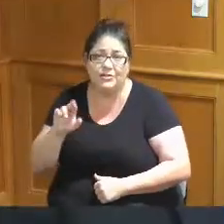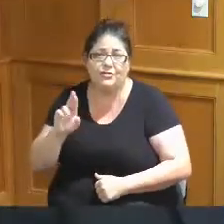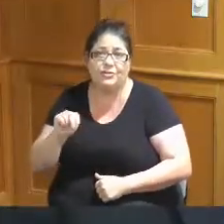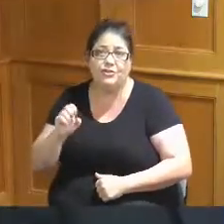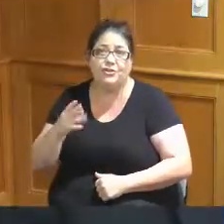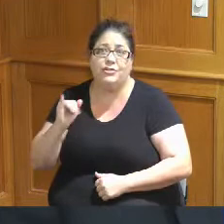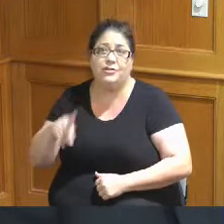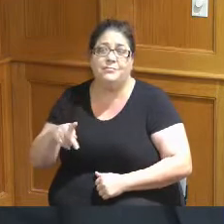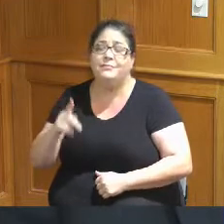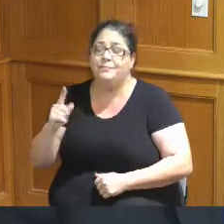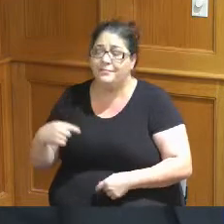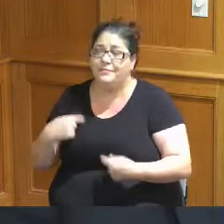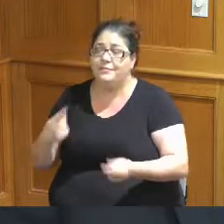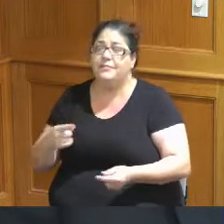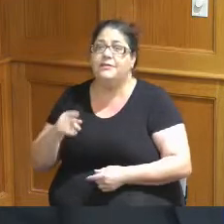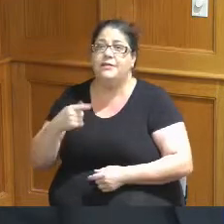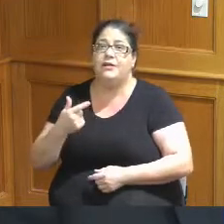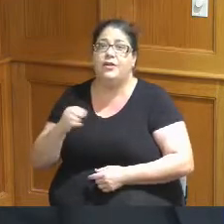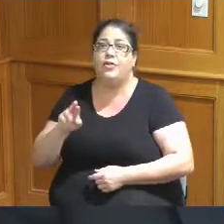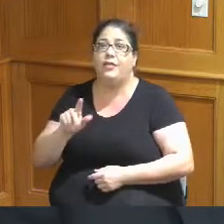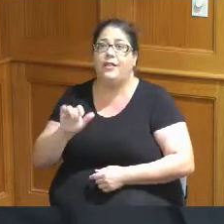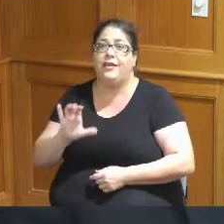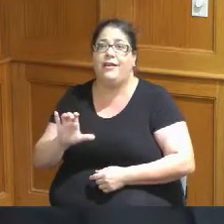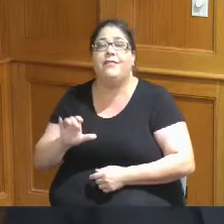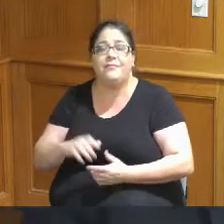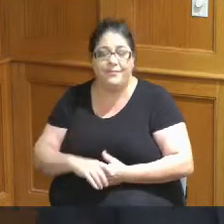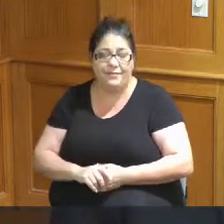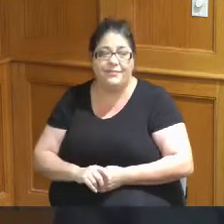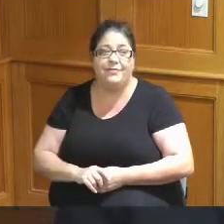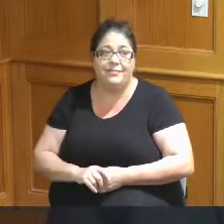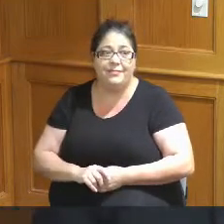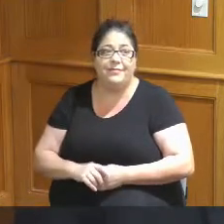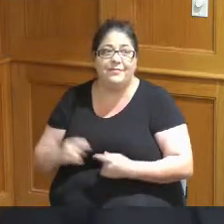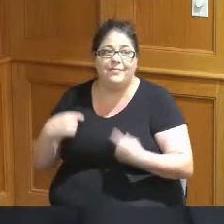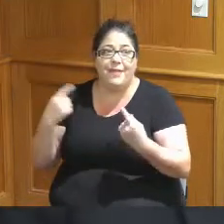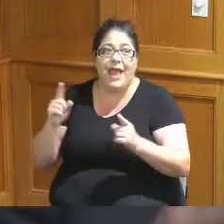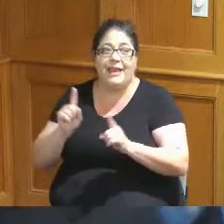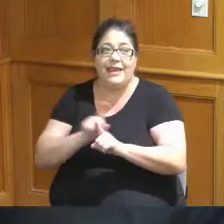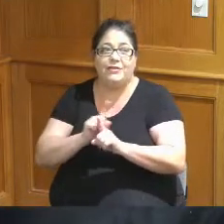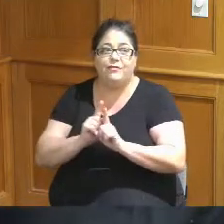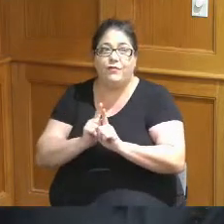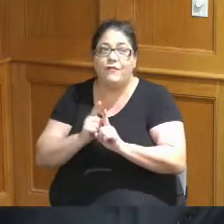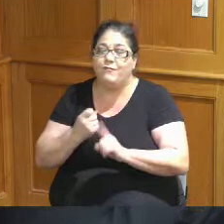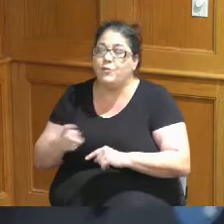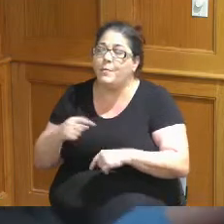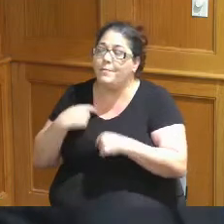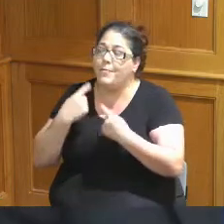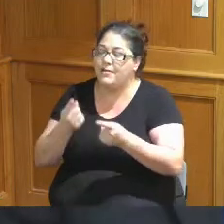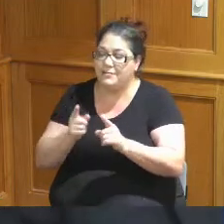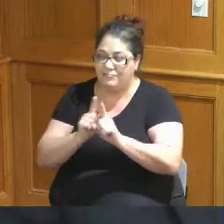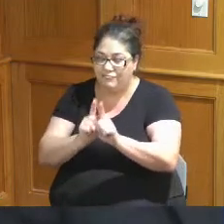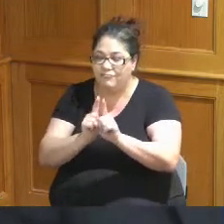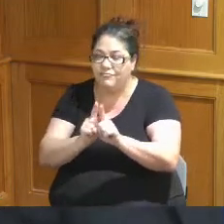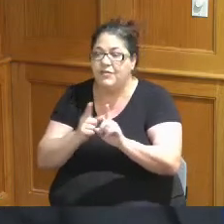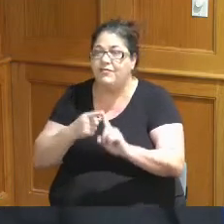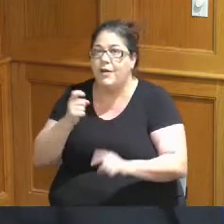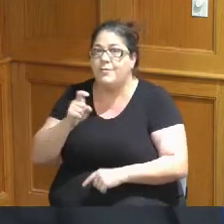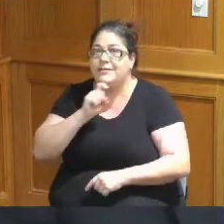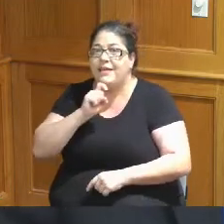Morgan Gerlick is has been my intern for a few months now she hails from Xavier University from